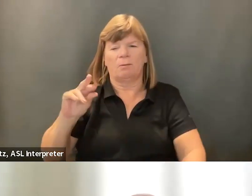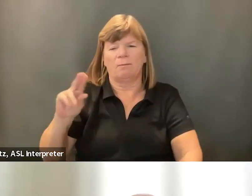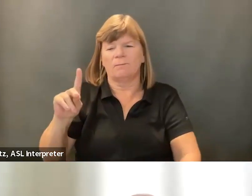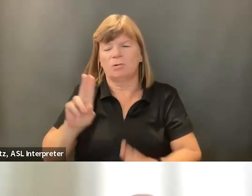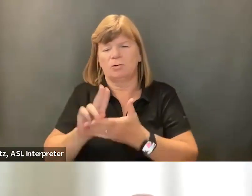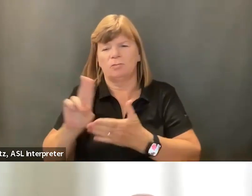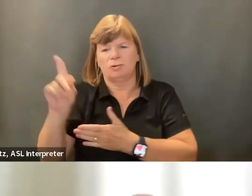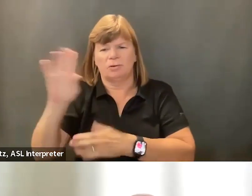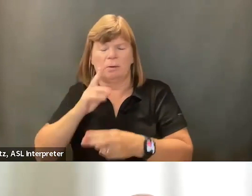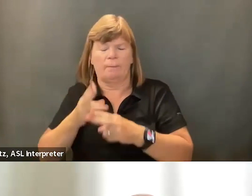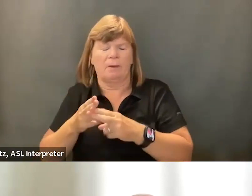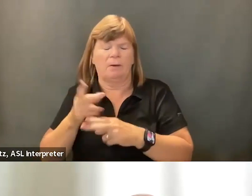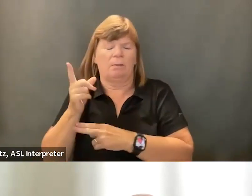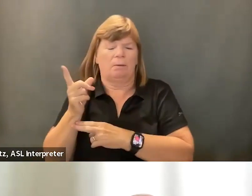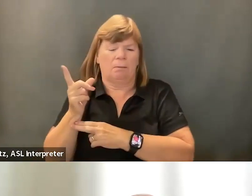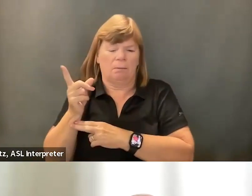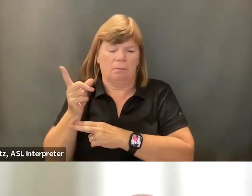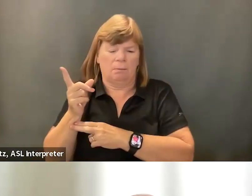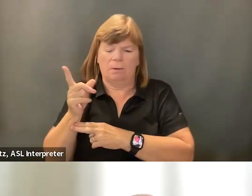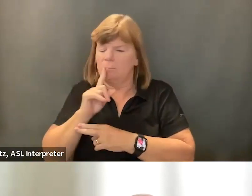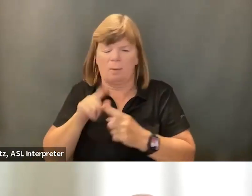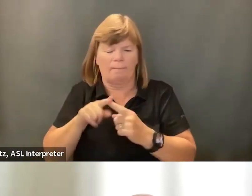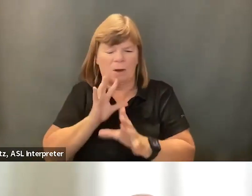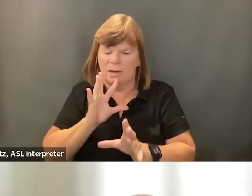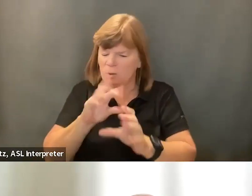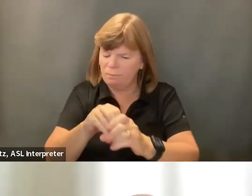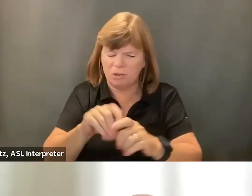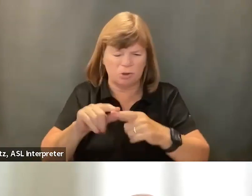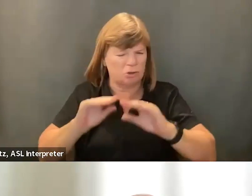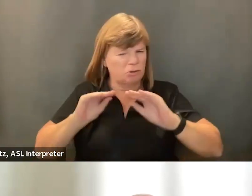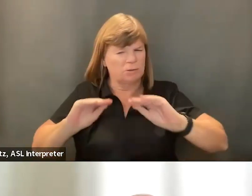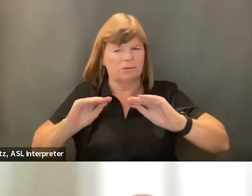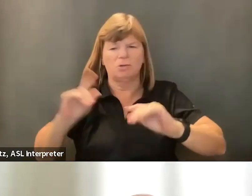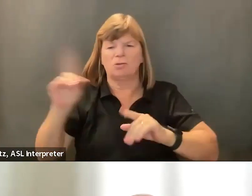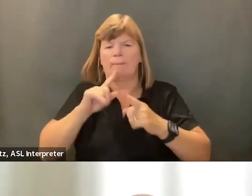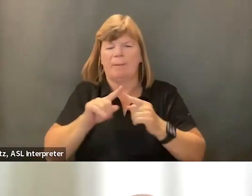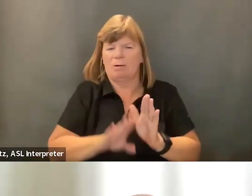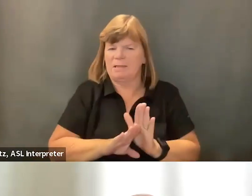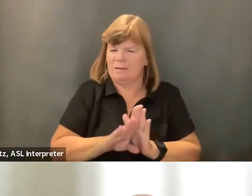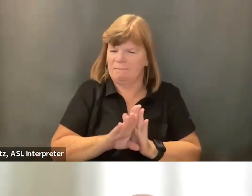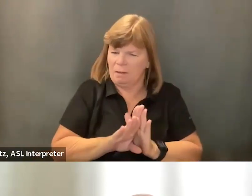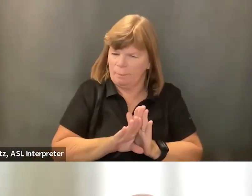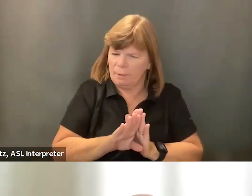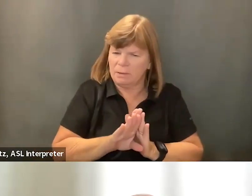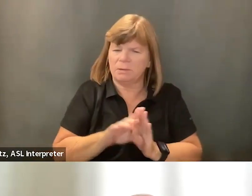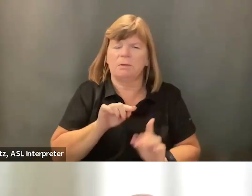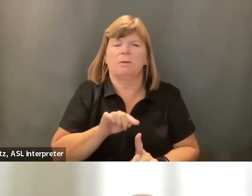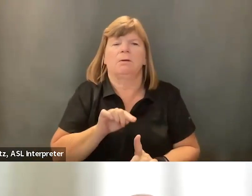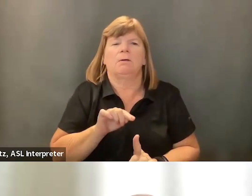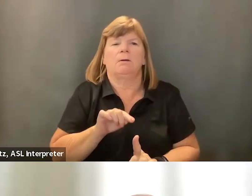about intervention or instruction she was talking about development and so but when we think about